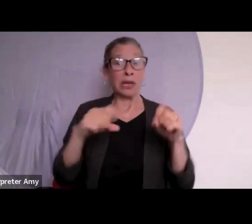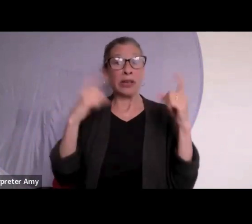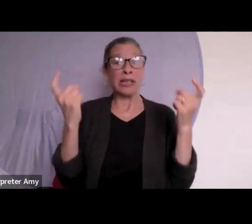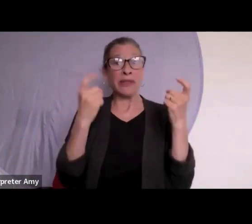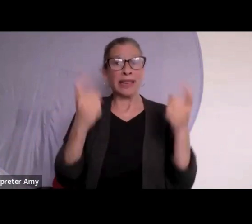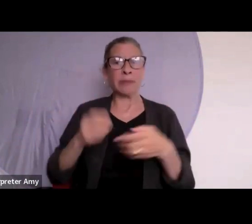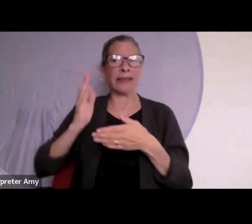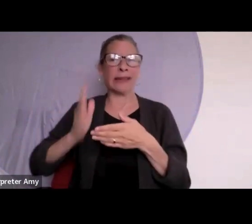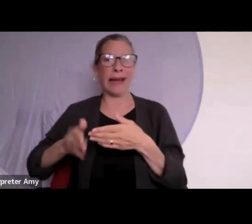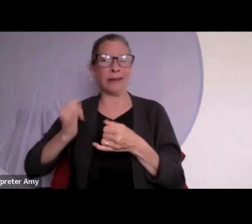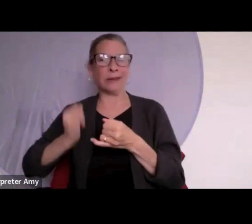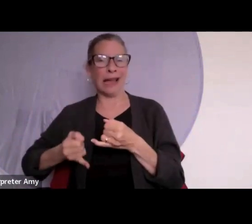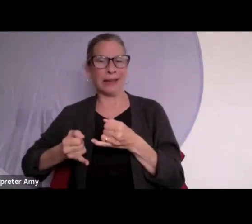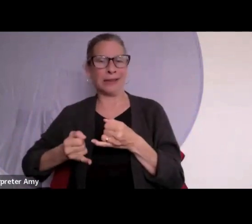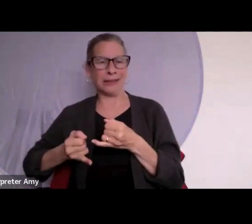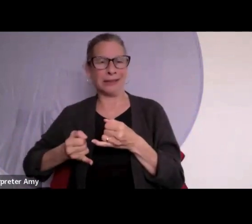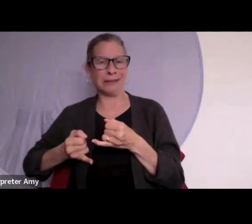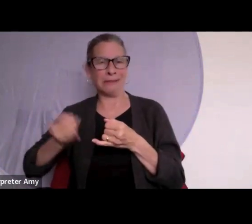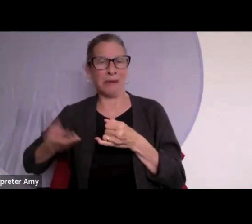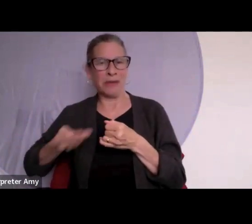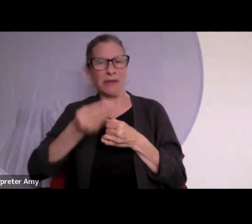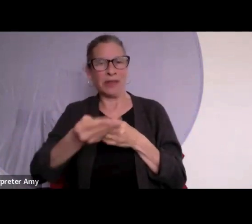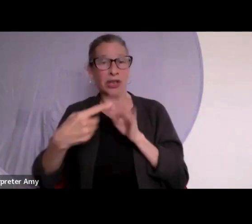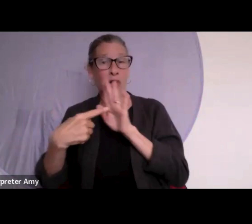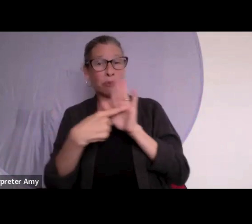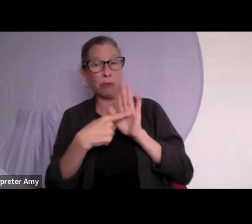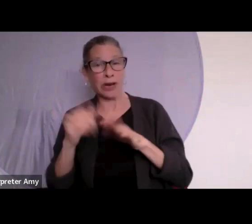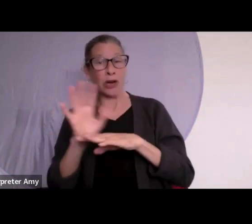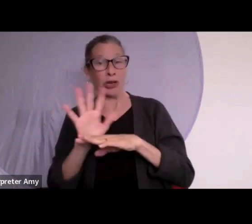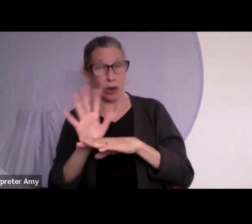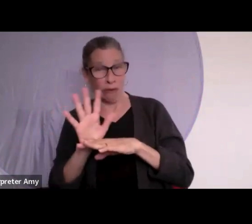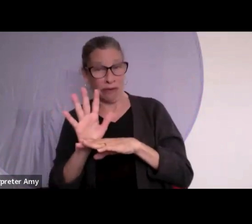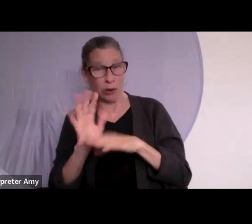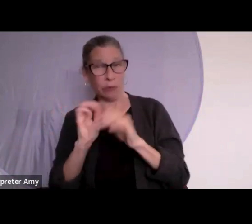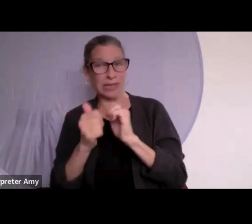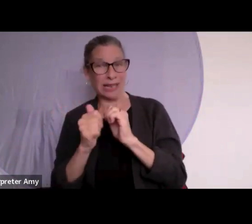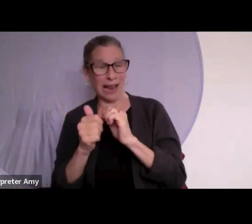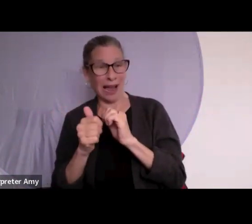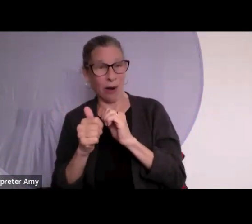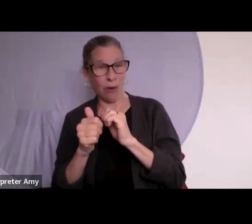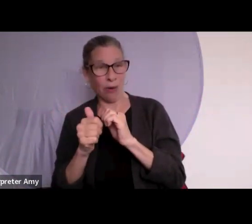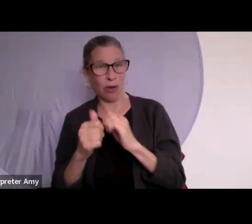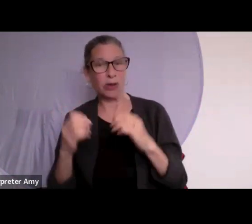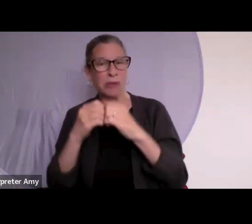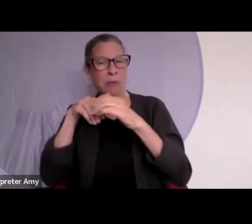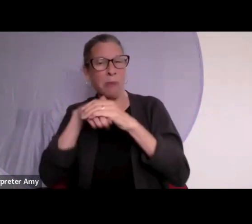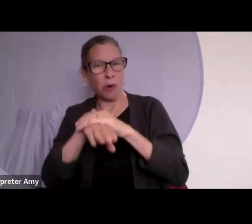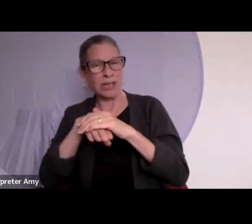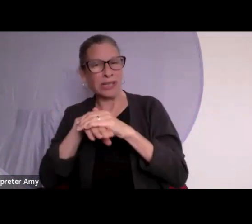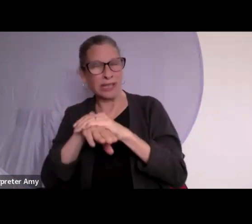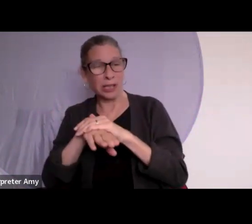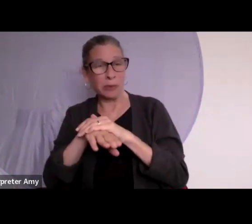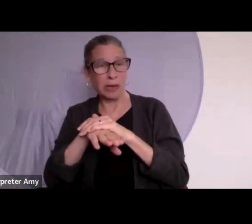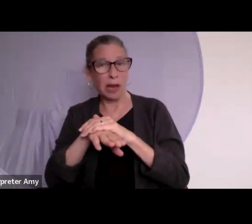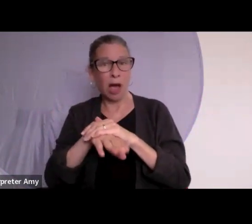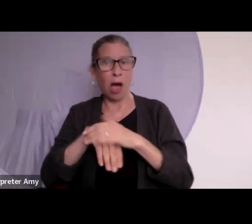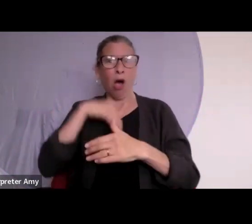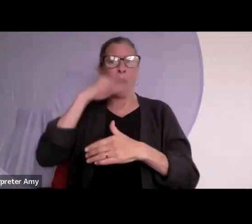We're at the exhibition side, where we show films and how to make that side accessible. But the whole process really has